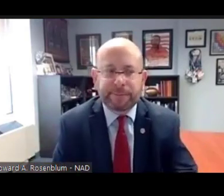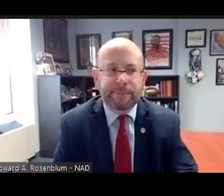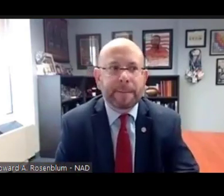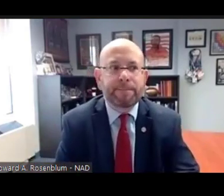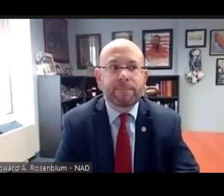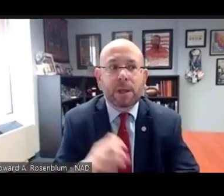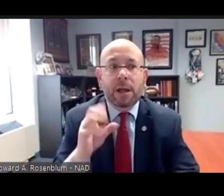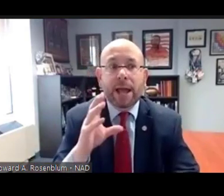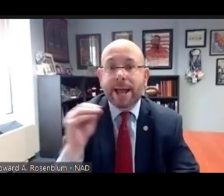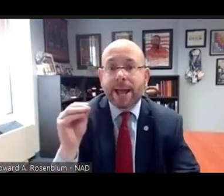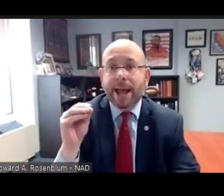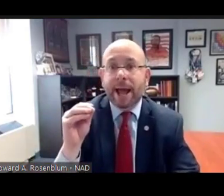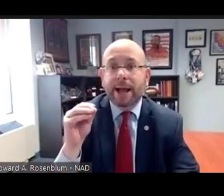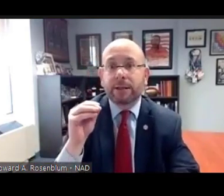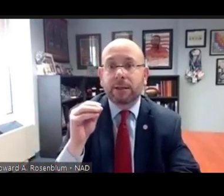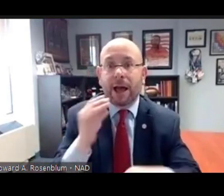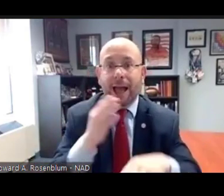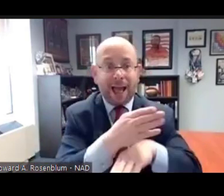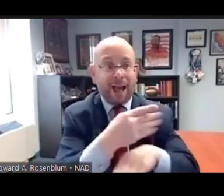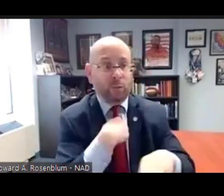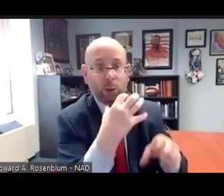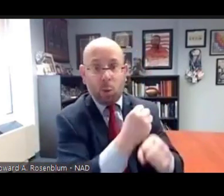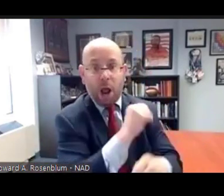And that is the future. If I may.